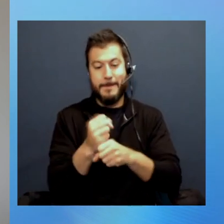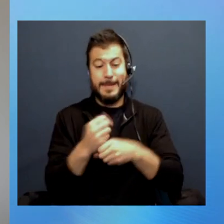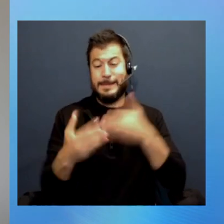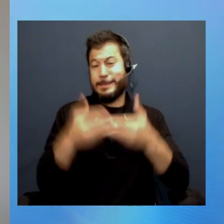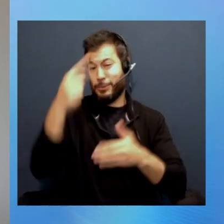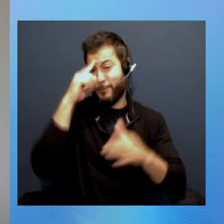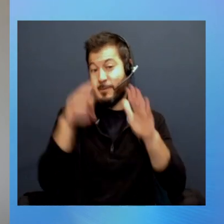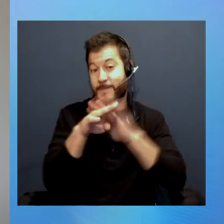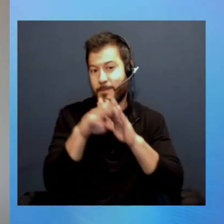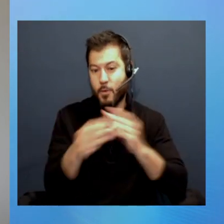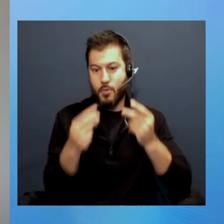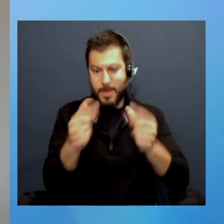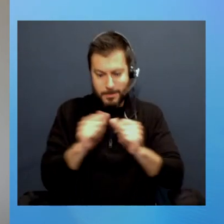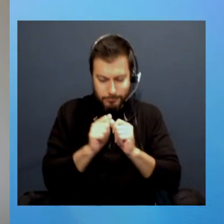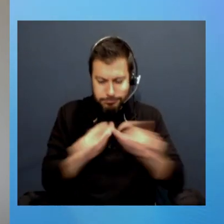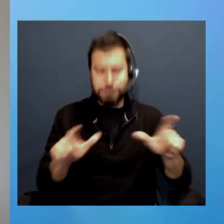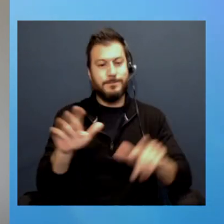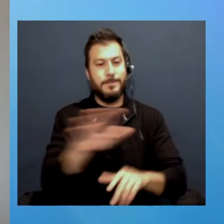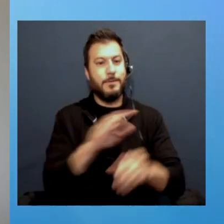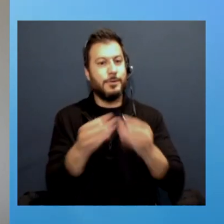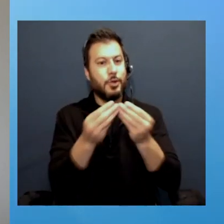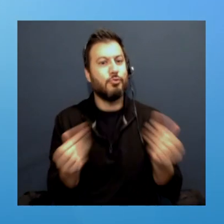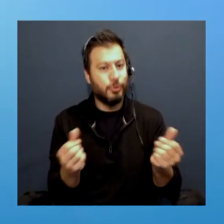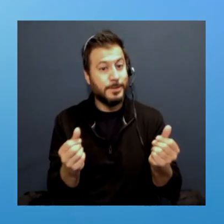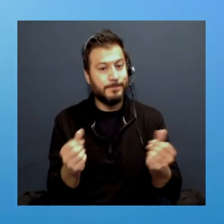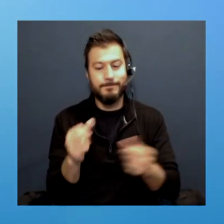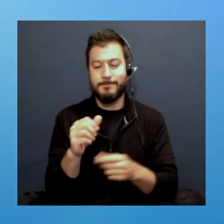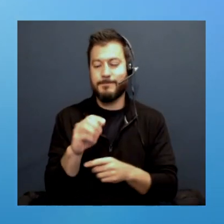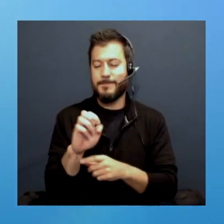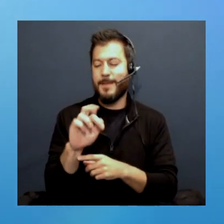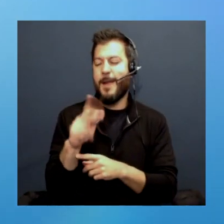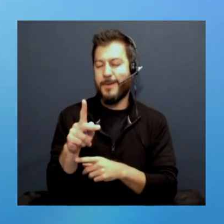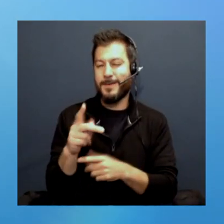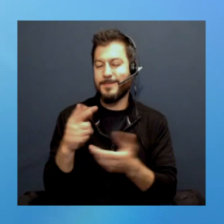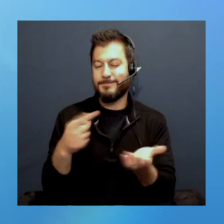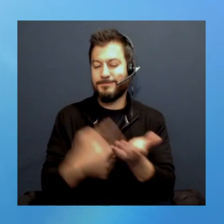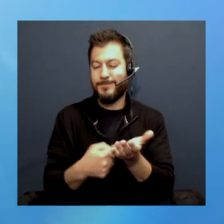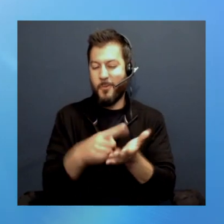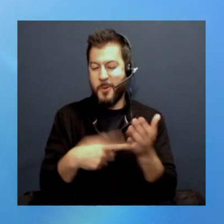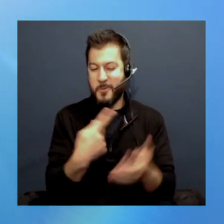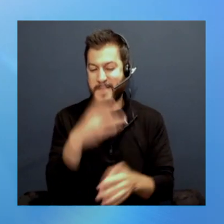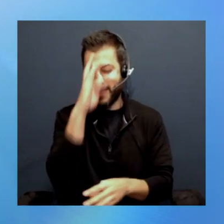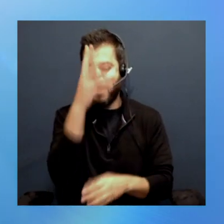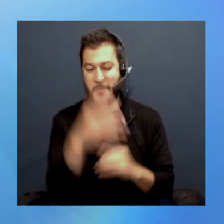developers to quickly deploy the solution. Erik, let's talk about what we came up with.